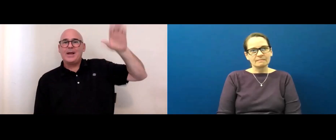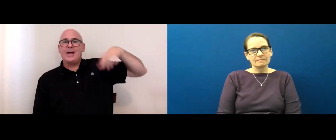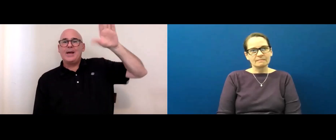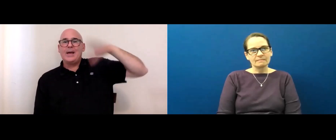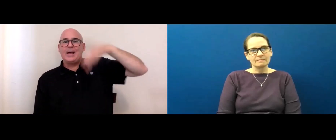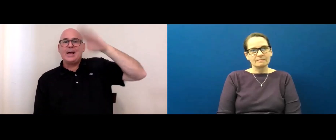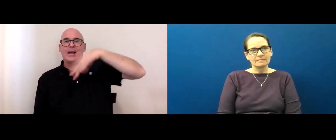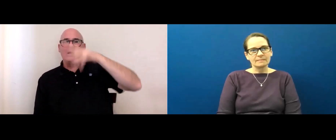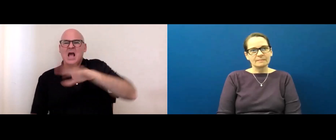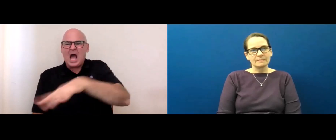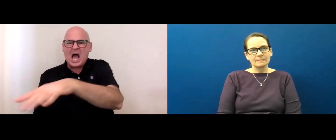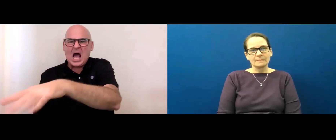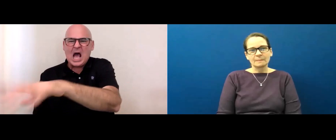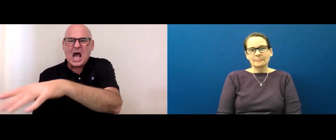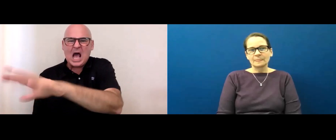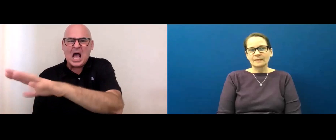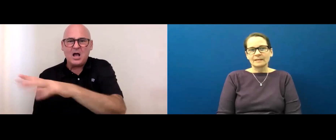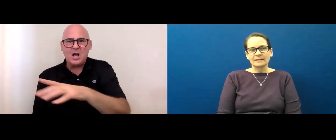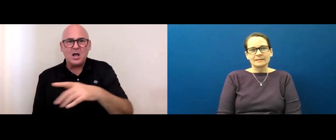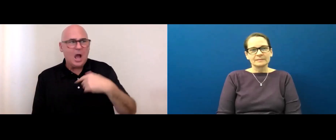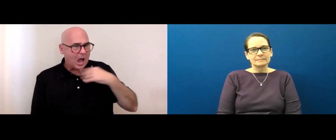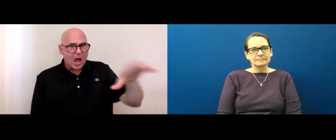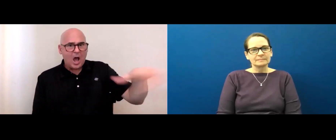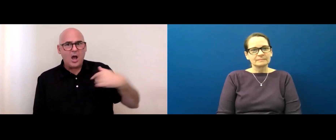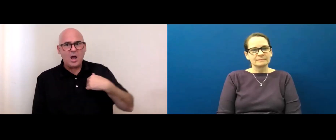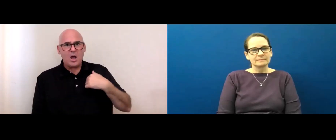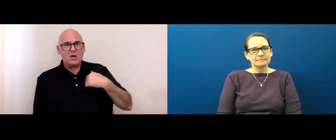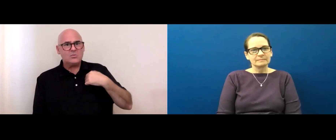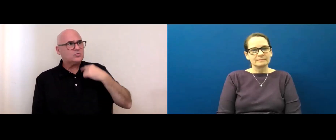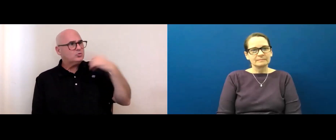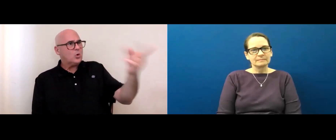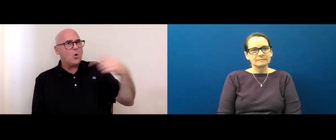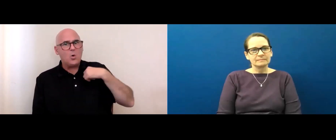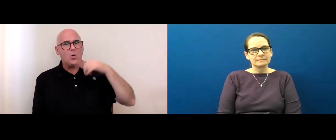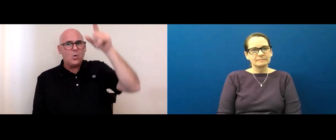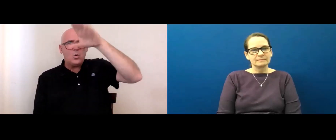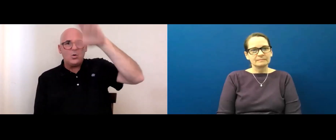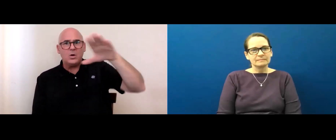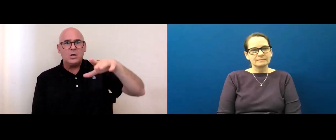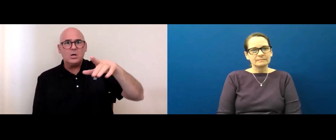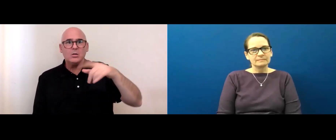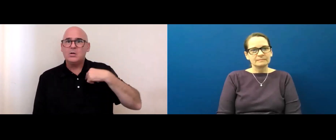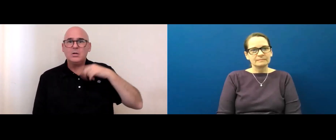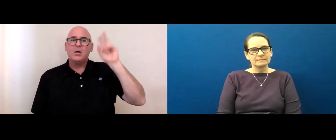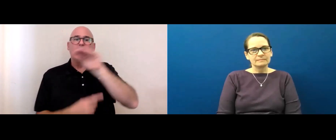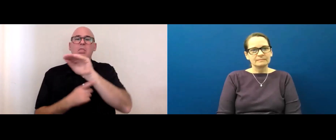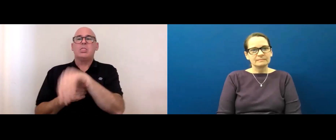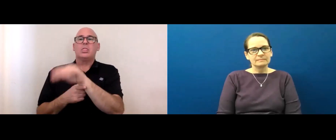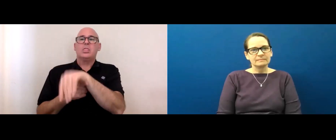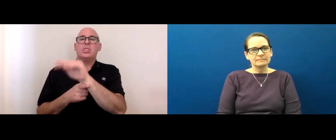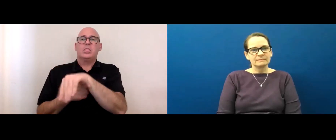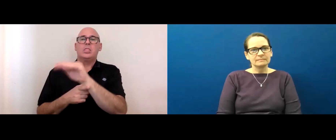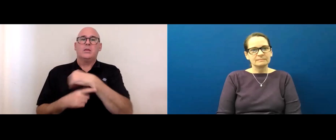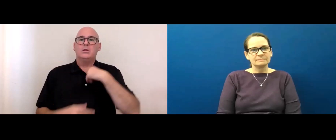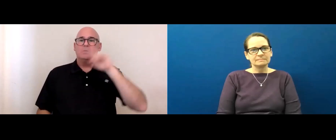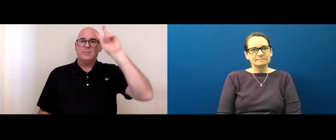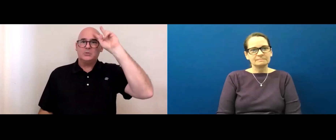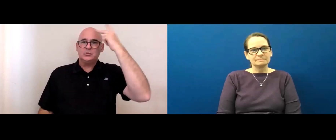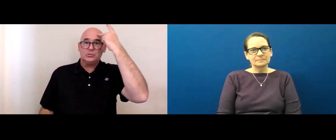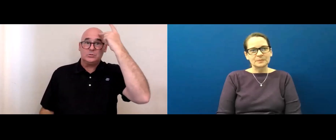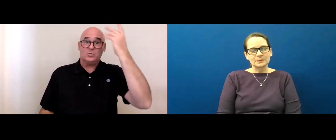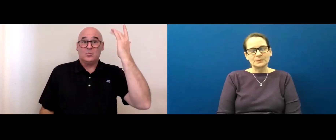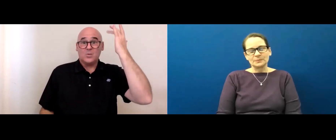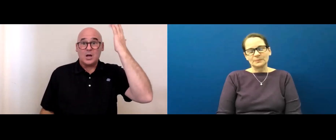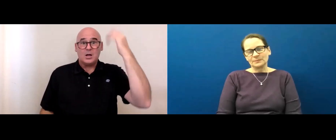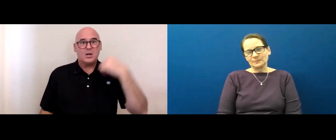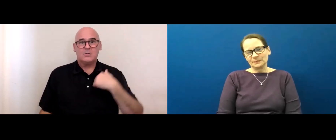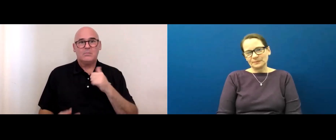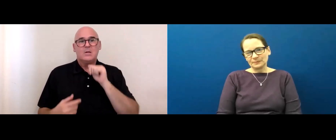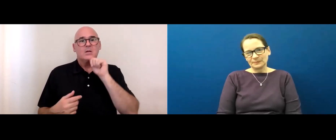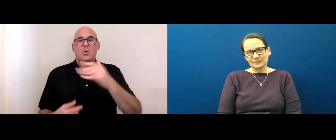at my house going hi and I'm like um like what are you doing I told them I'm misunderstood